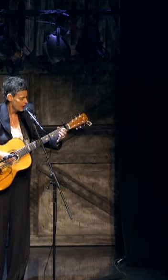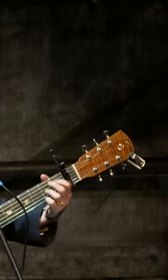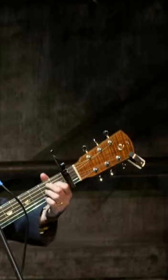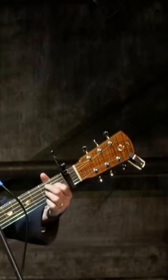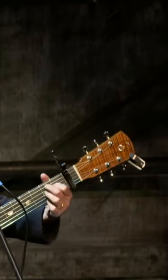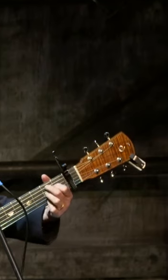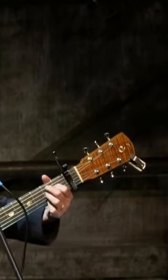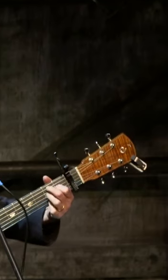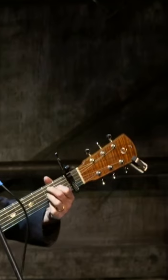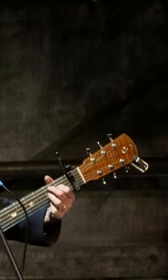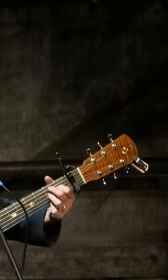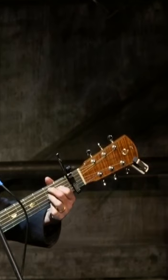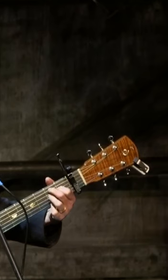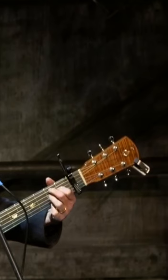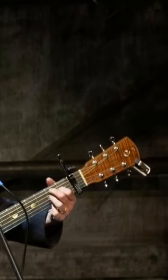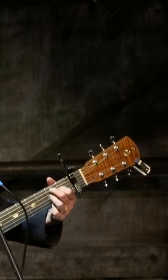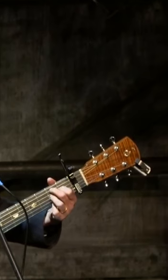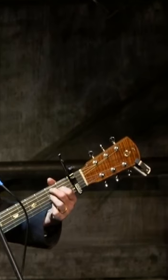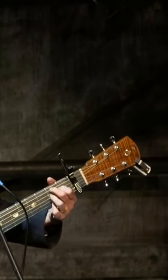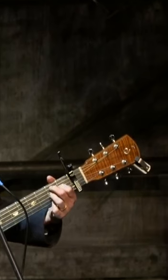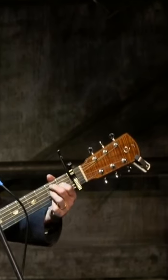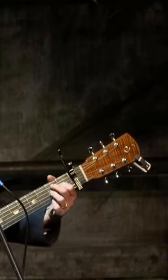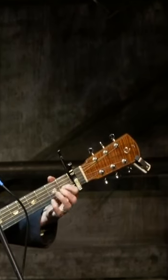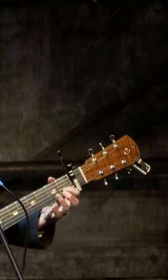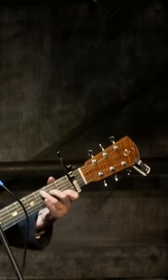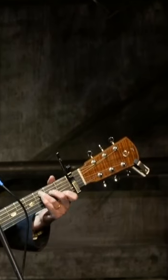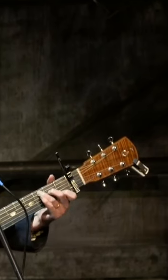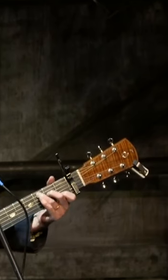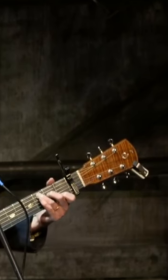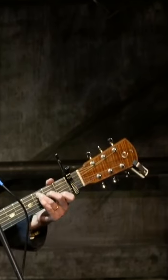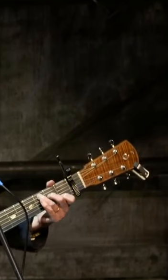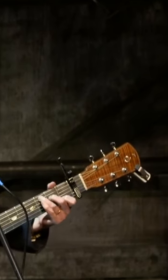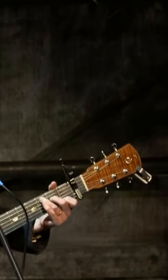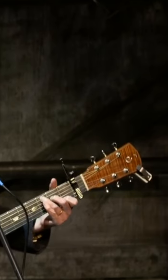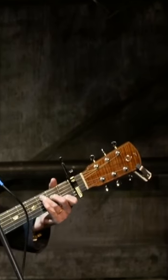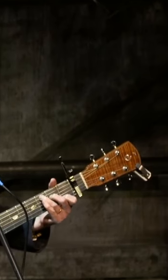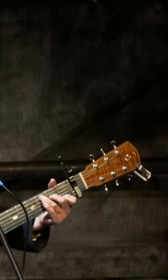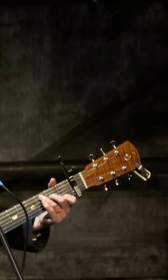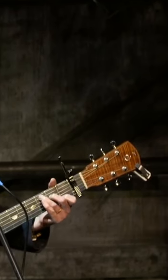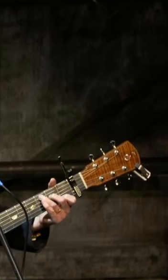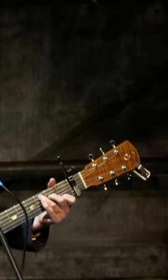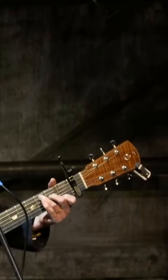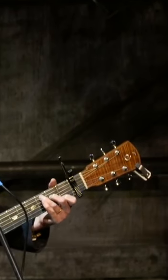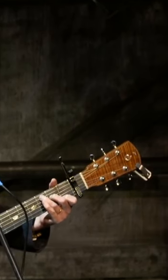# And everybody's praying here To be rescued